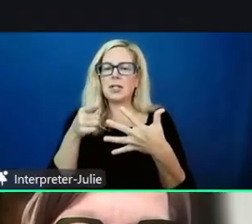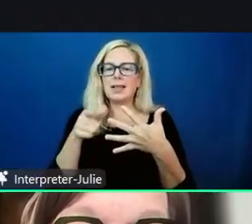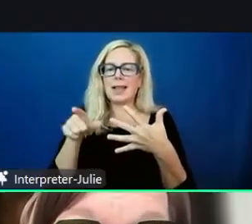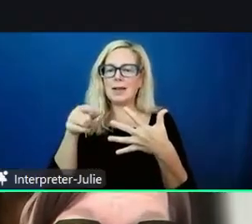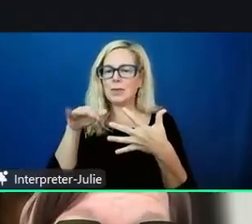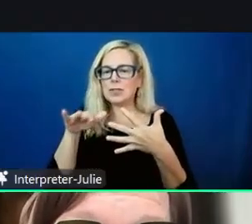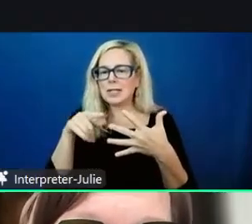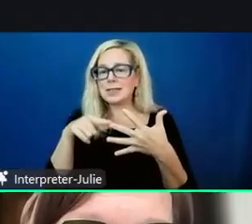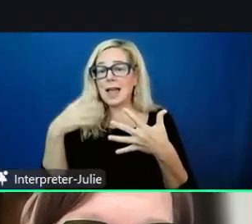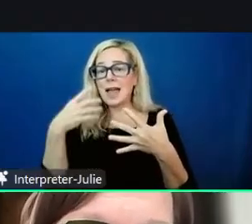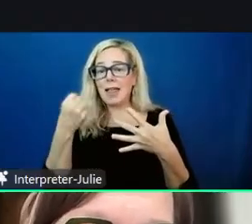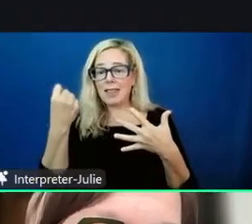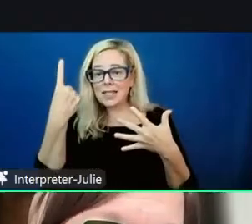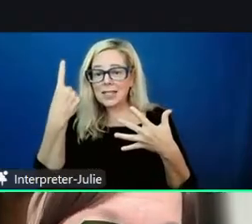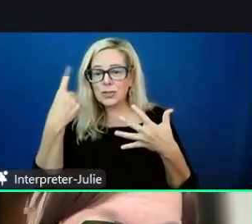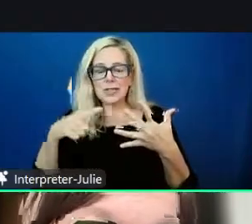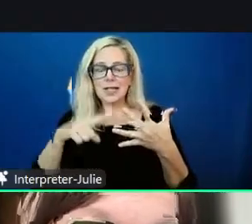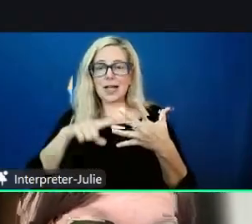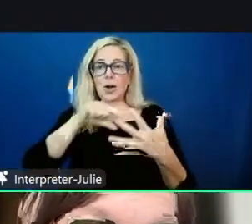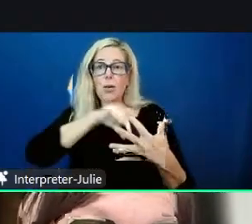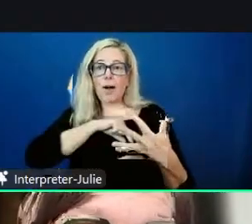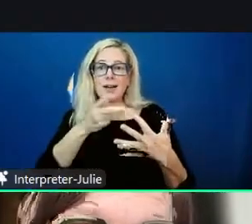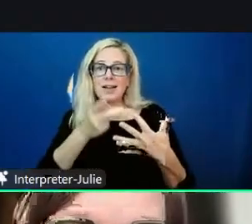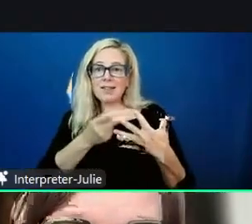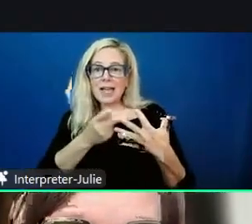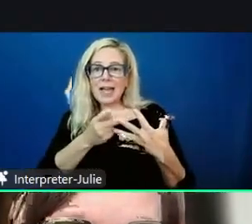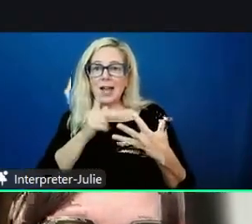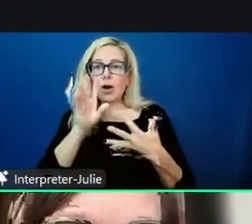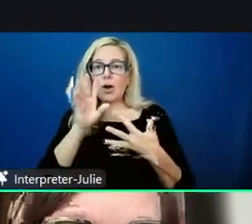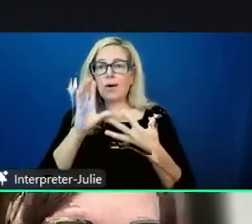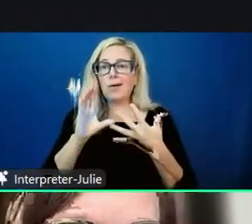quality of care, such as cultural humility, informed consent,